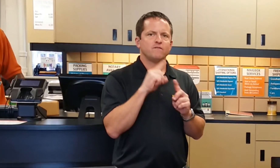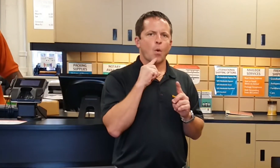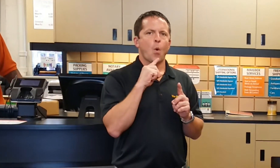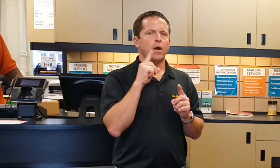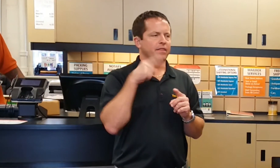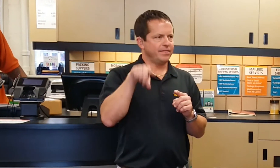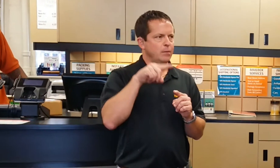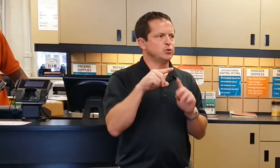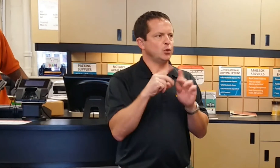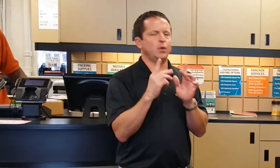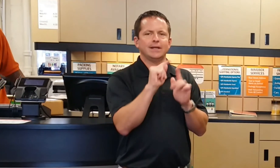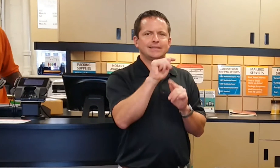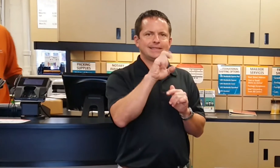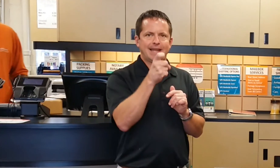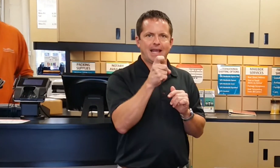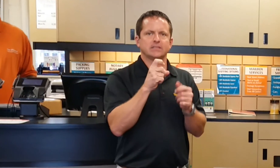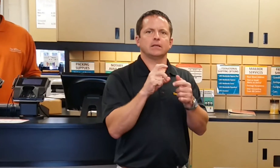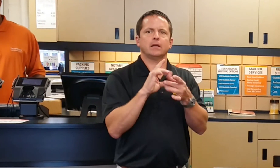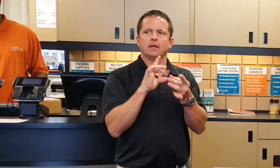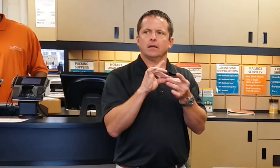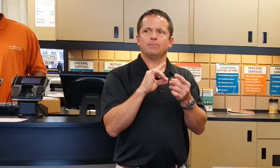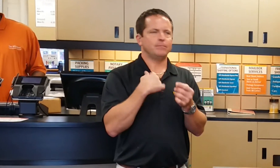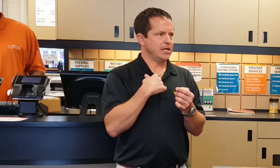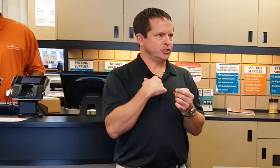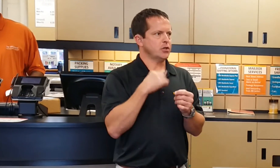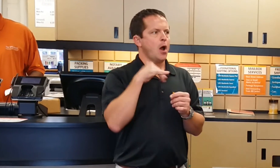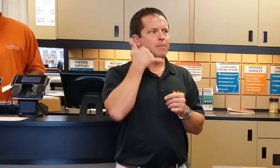So that they could text me and